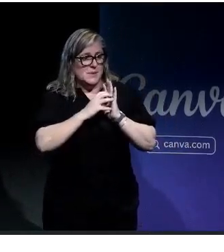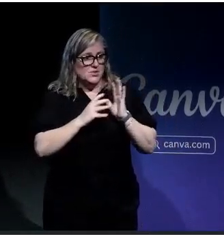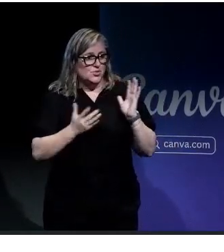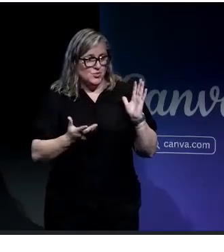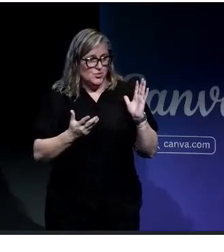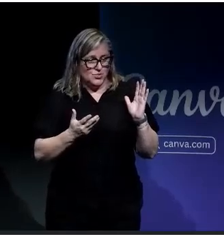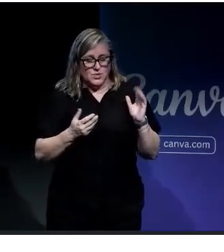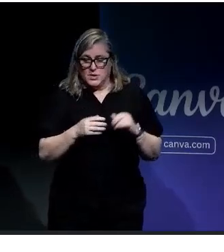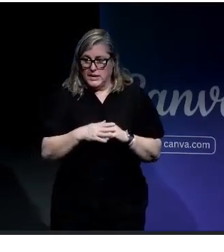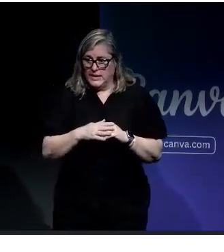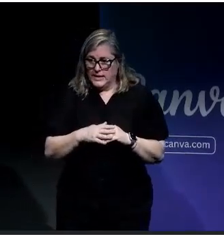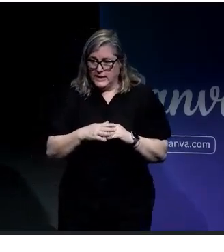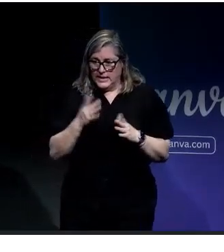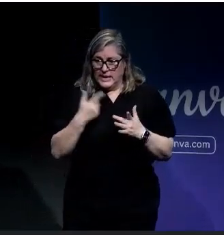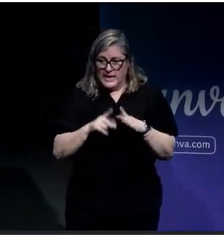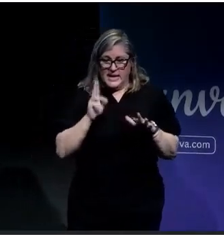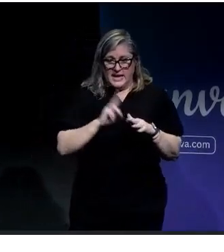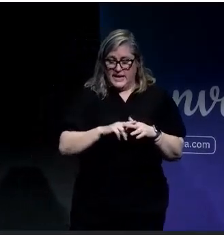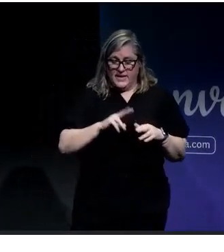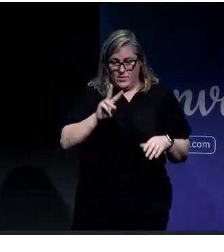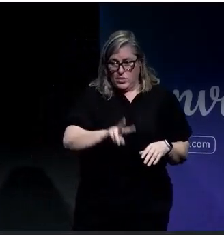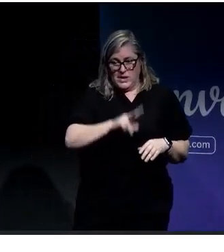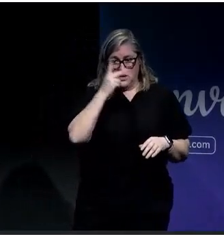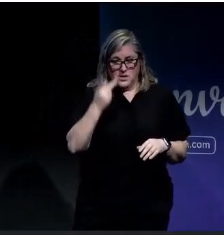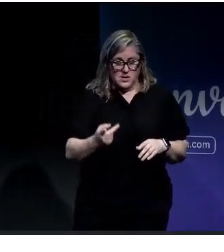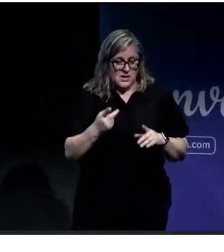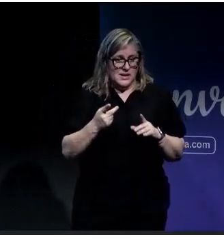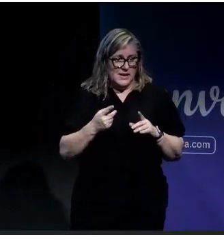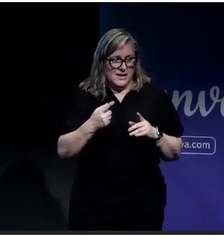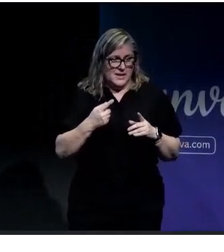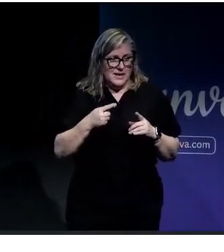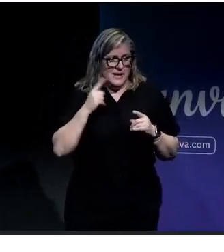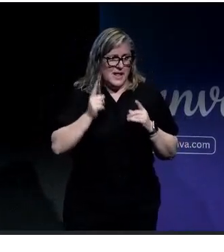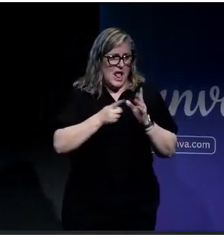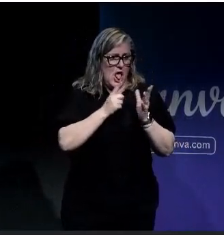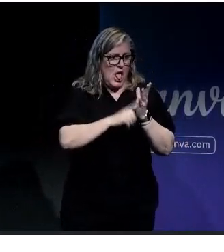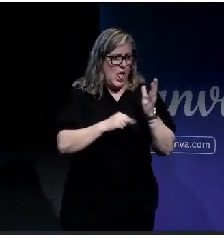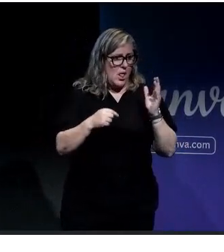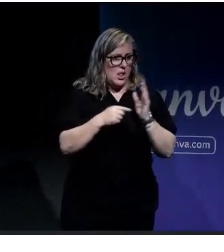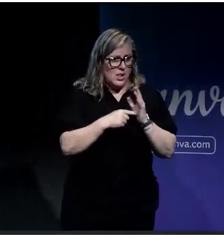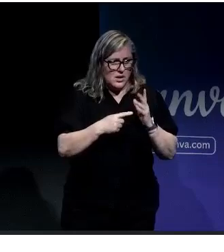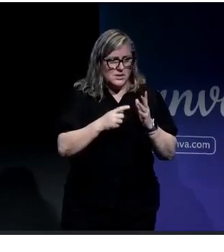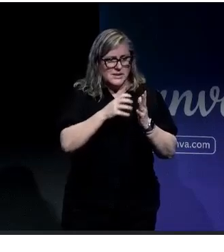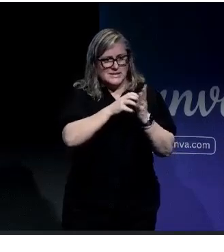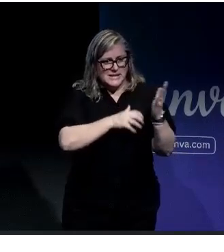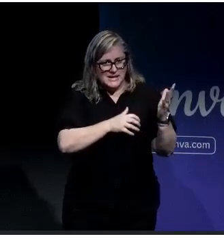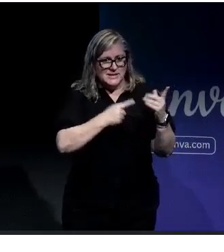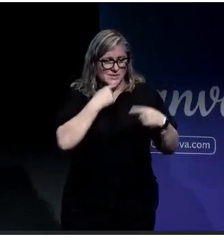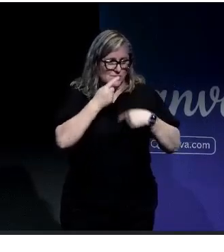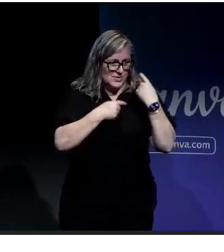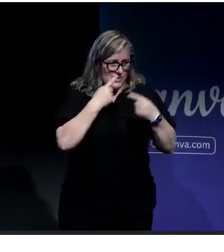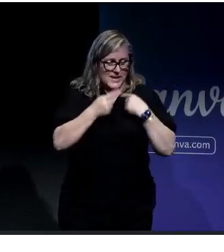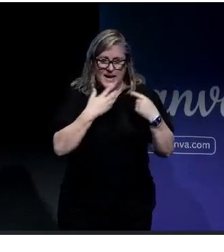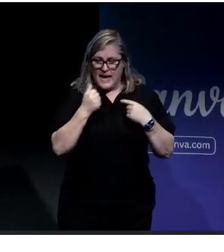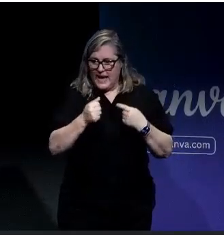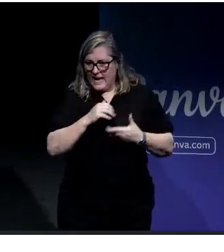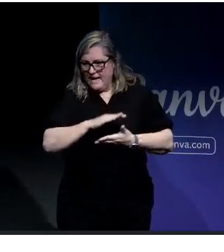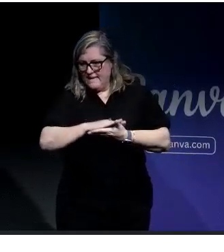And if we flip that situation around and say we've got a an alt text description and here we've got generic laptops image for decoration.